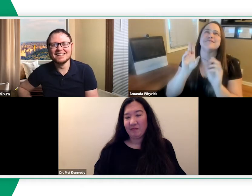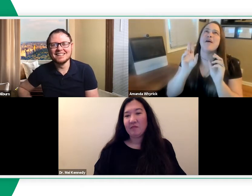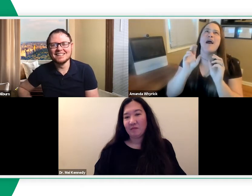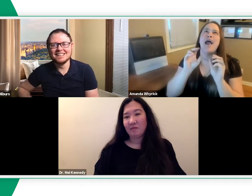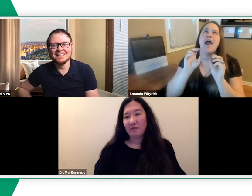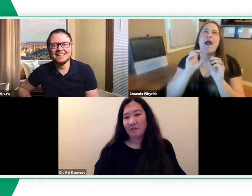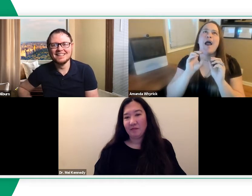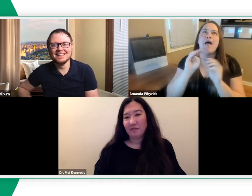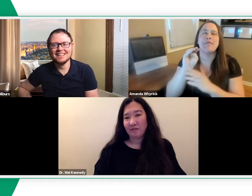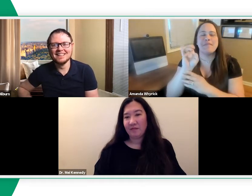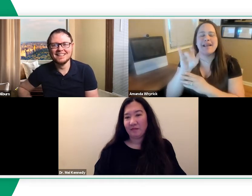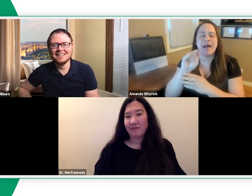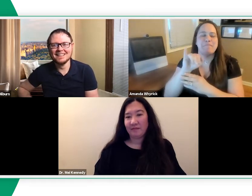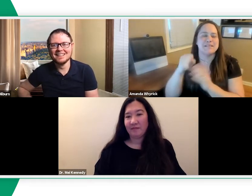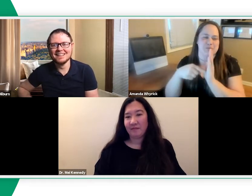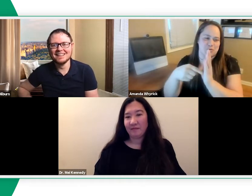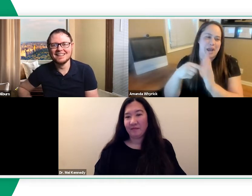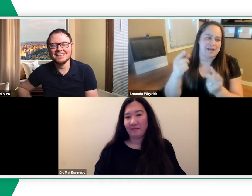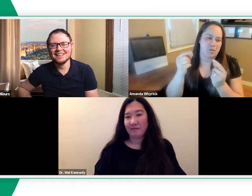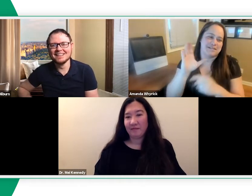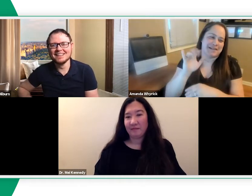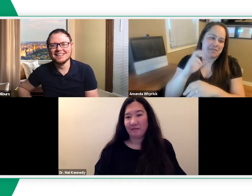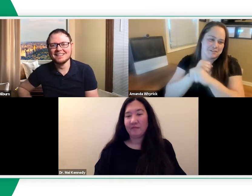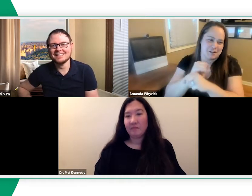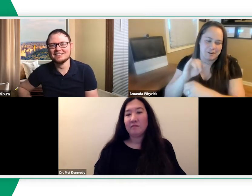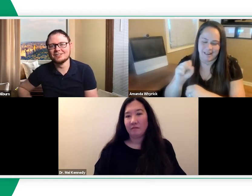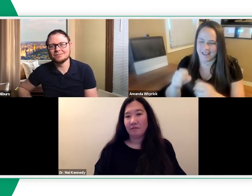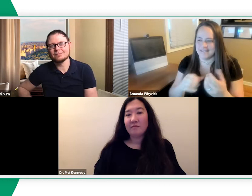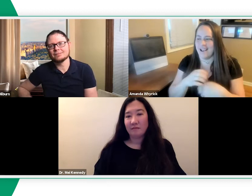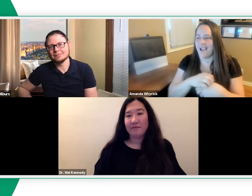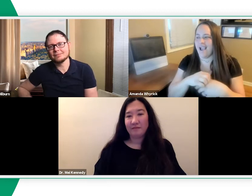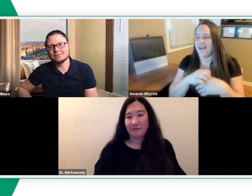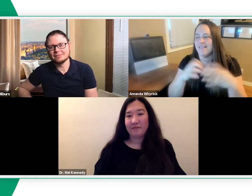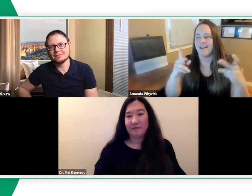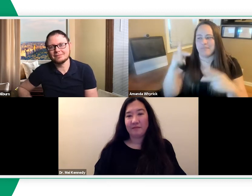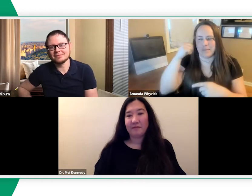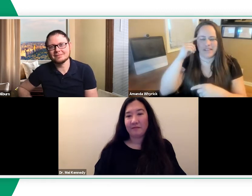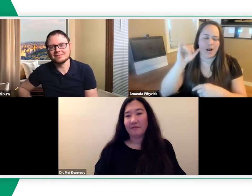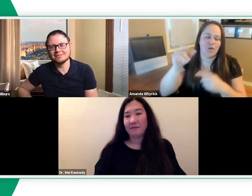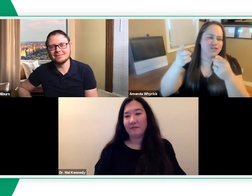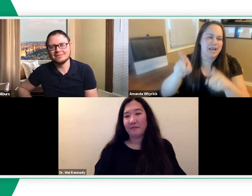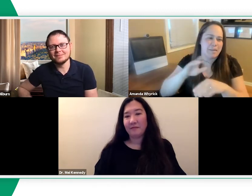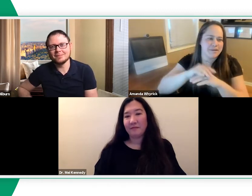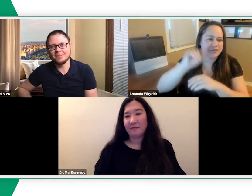media misportrays what cybersecurity is. And a lot of people think, “Oh, it just happens